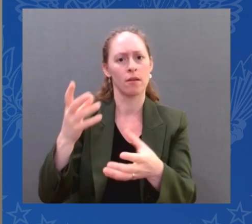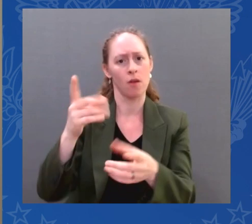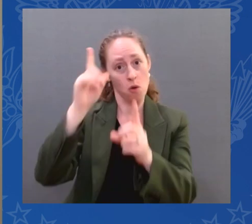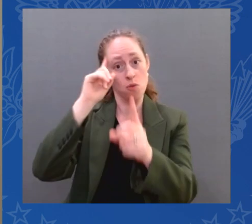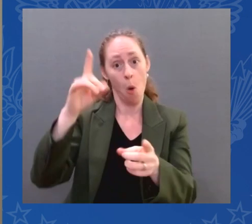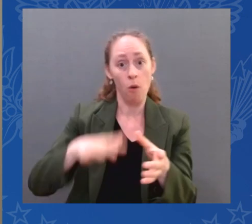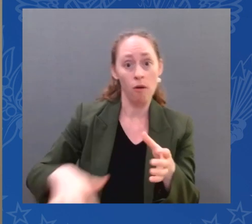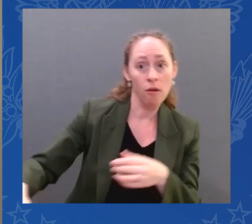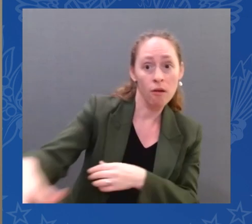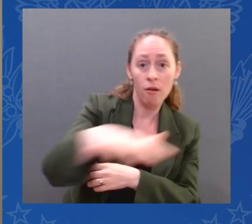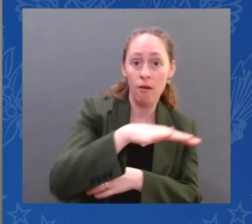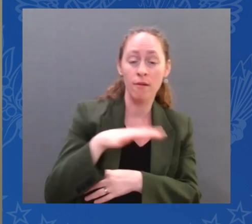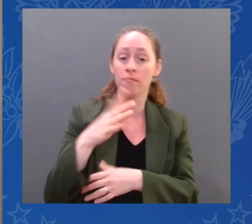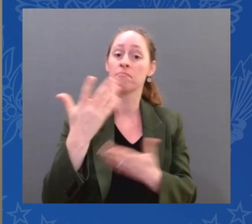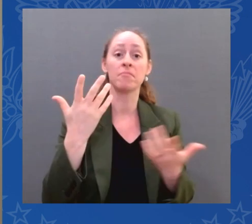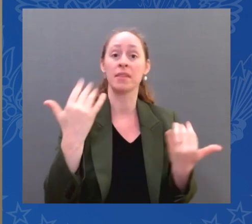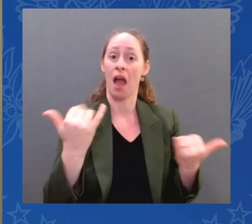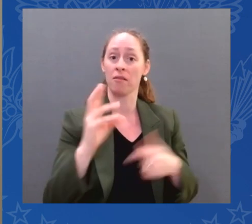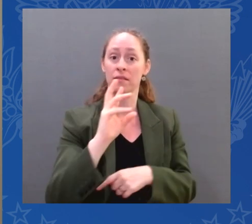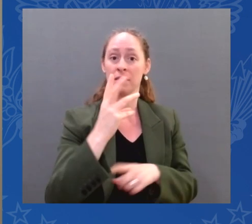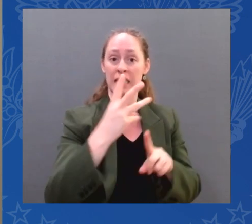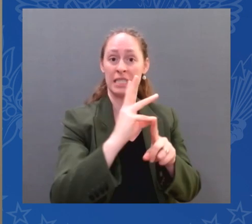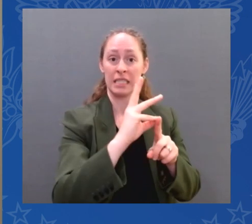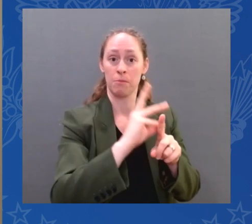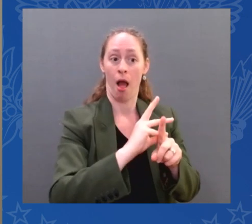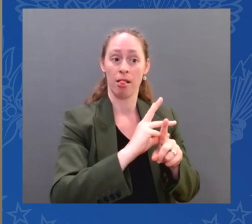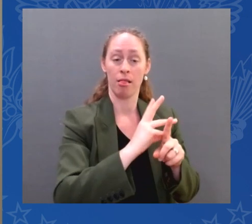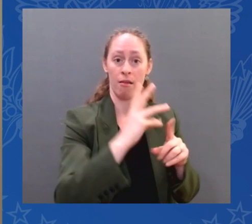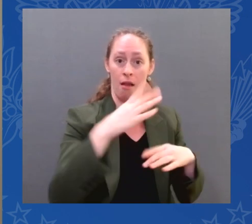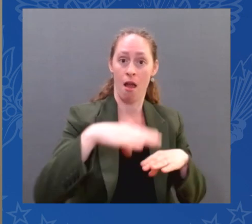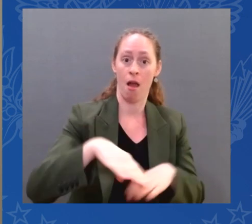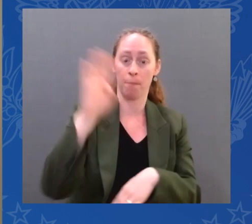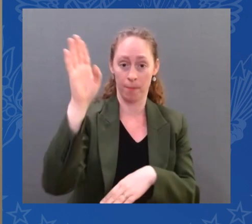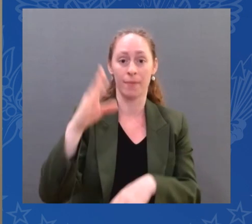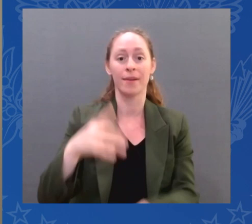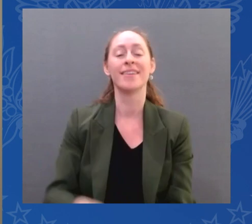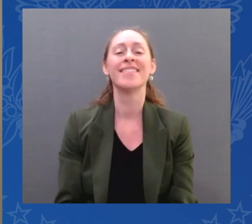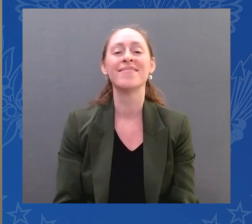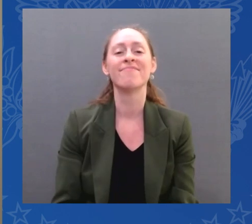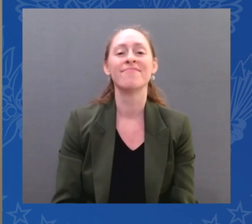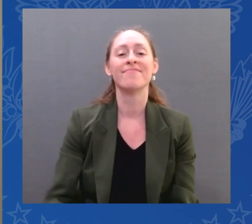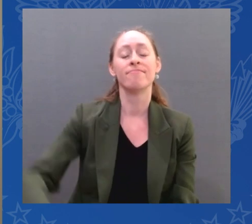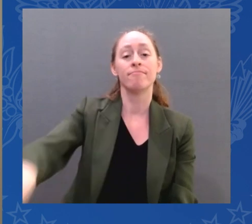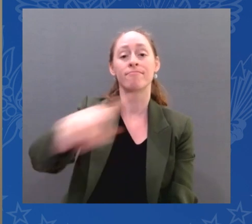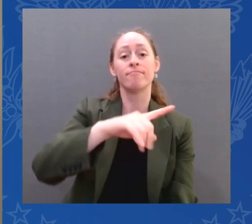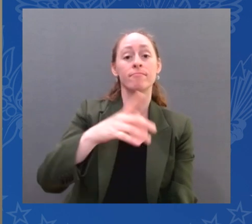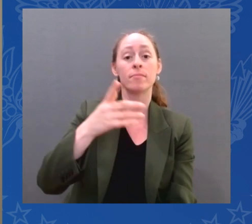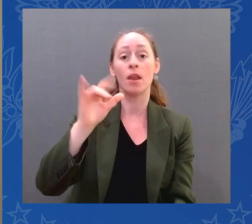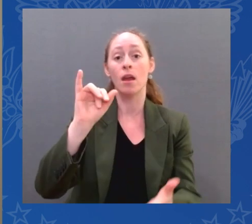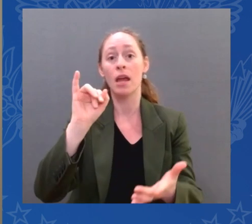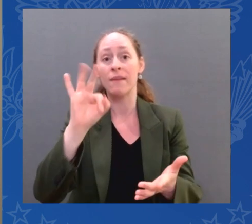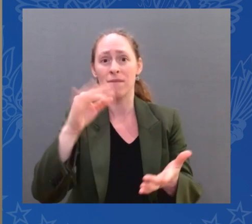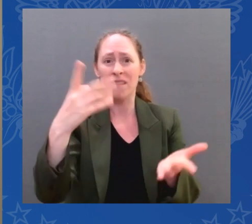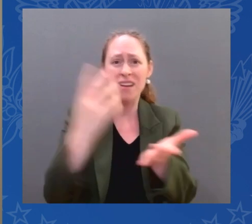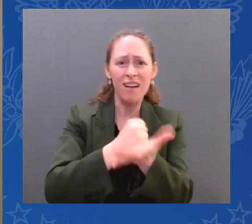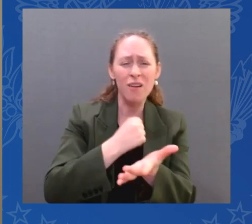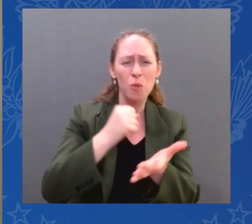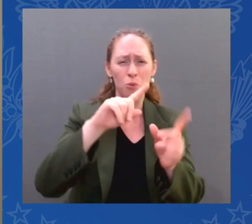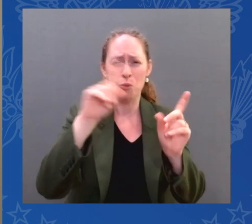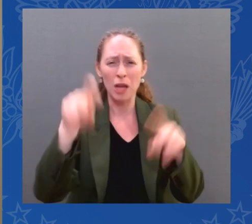If you have questions about vaccination for kids under five, contact your child's pediatrician or a family physician.